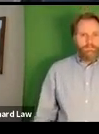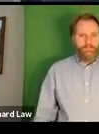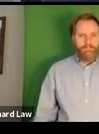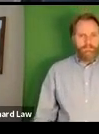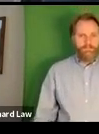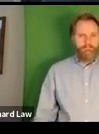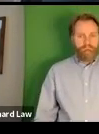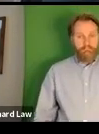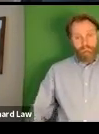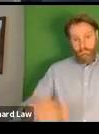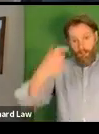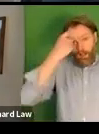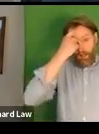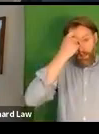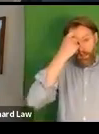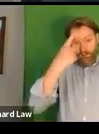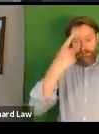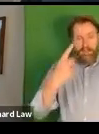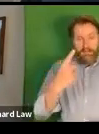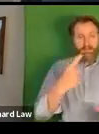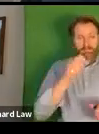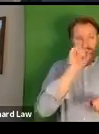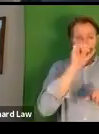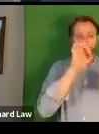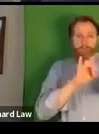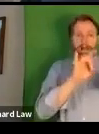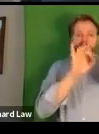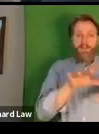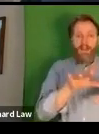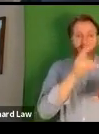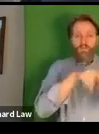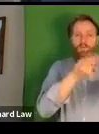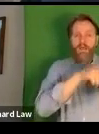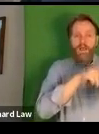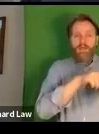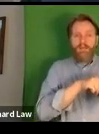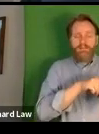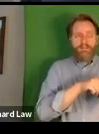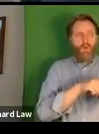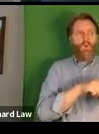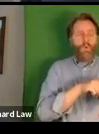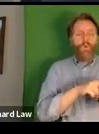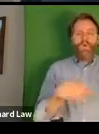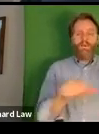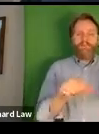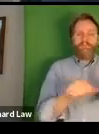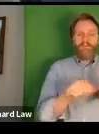happened in the start in Belfast I think it is very difficult and you know we are adapting to a new way of working when a lot of our reps